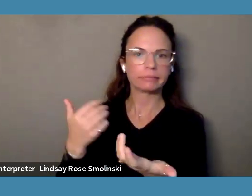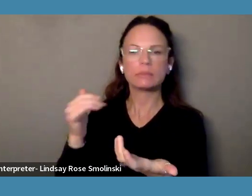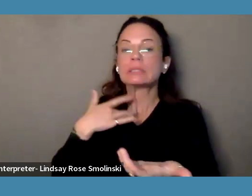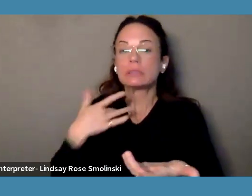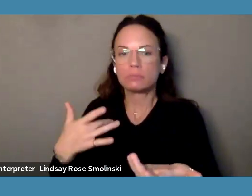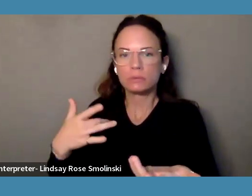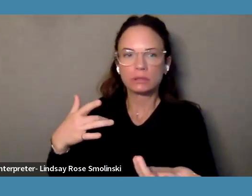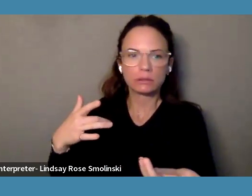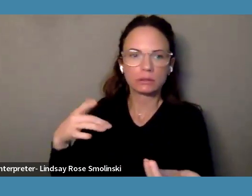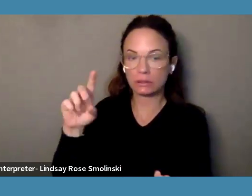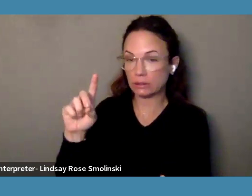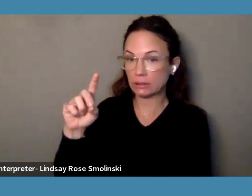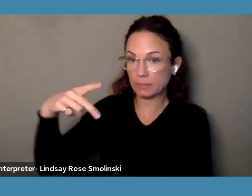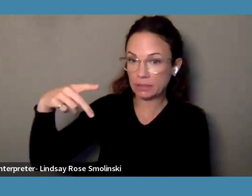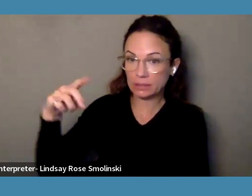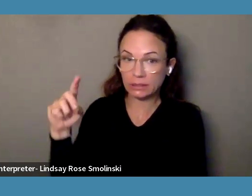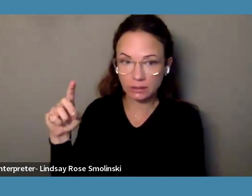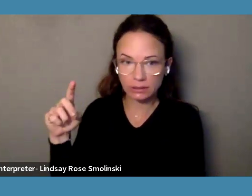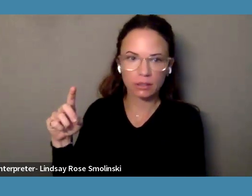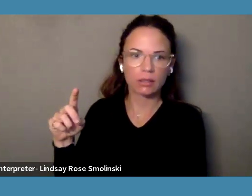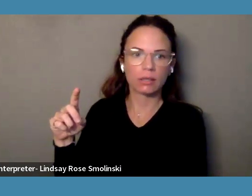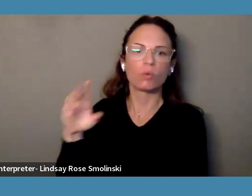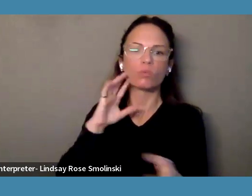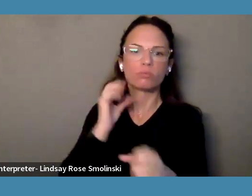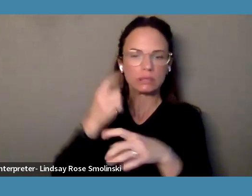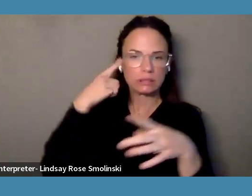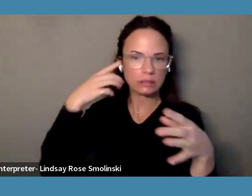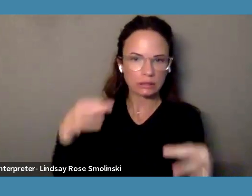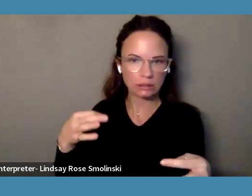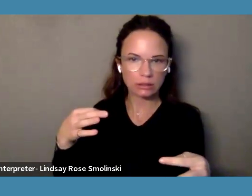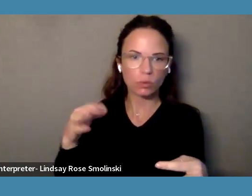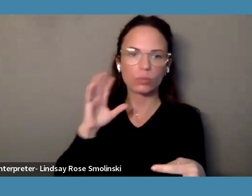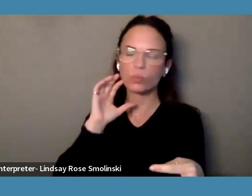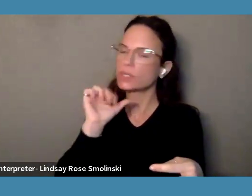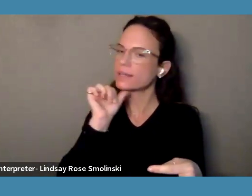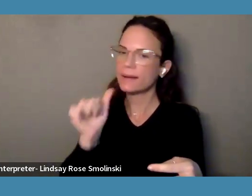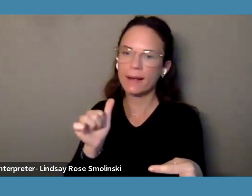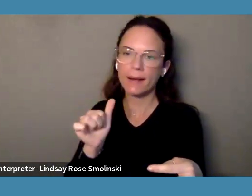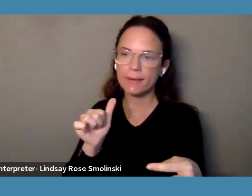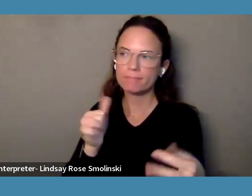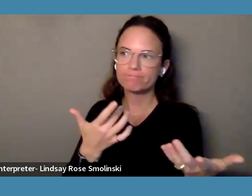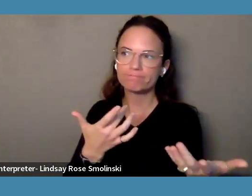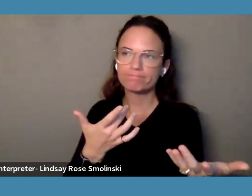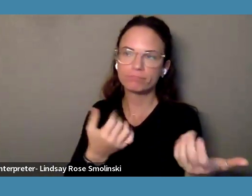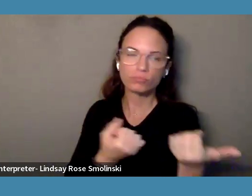or the Department of Children and Families makes a decision which unfavorably affects a person's rights or benefits.